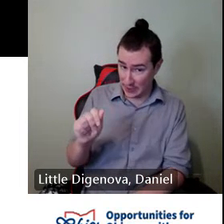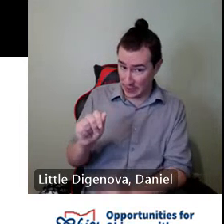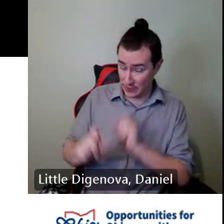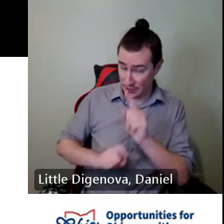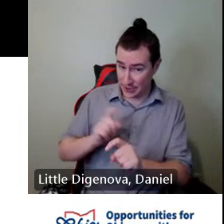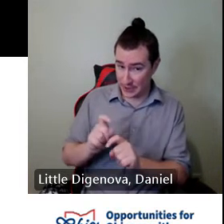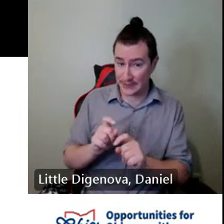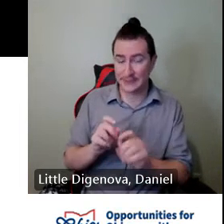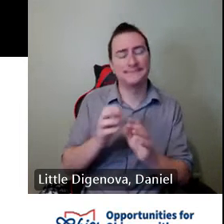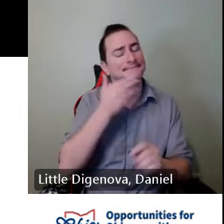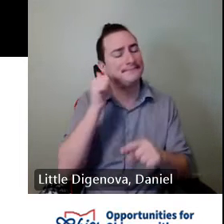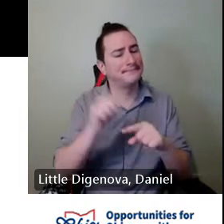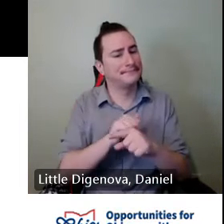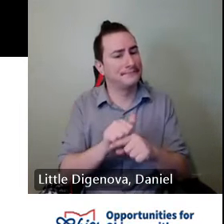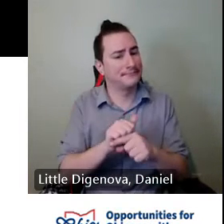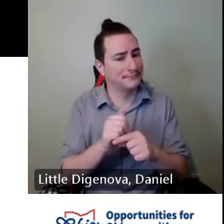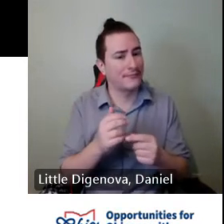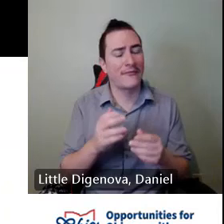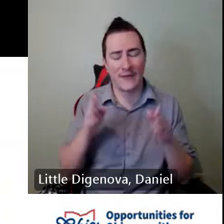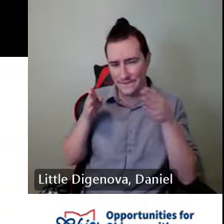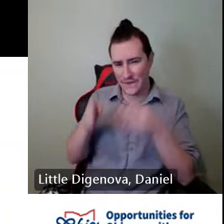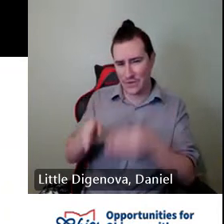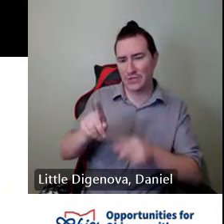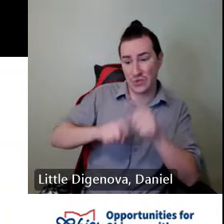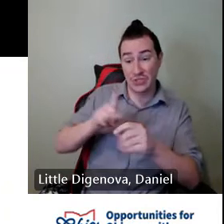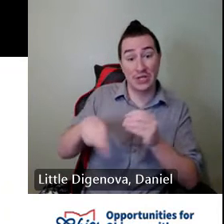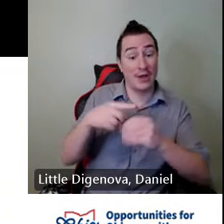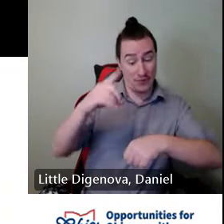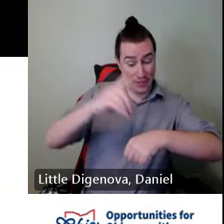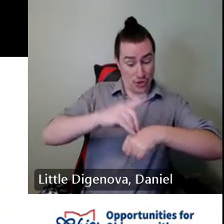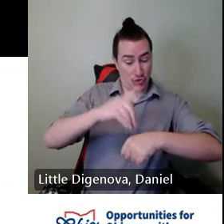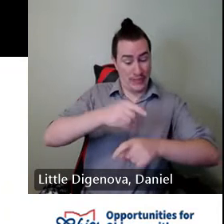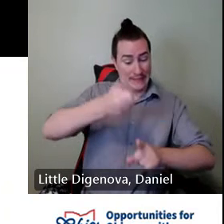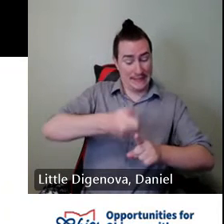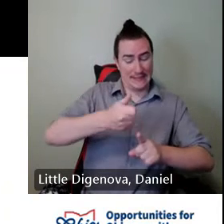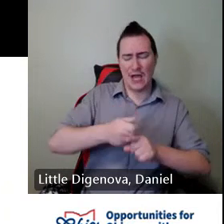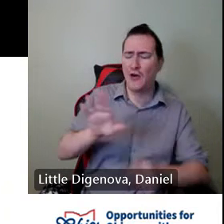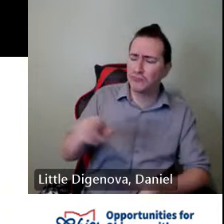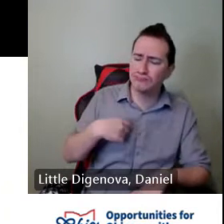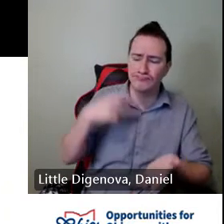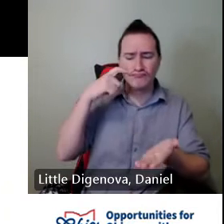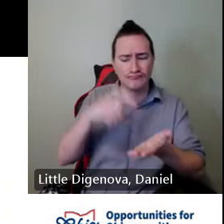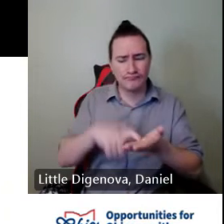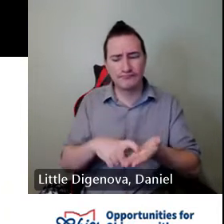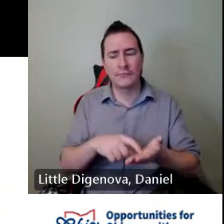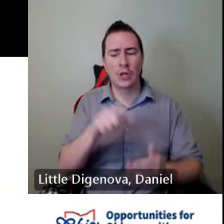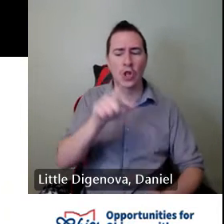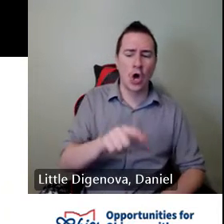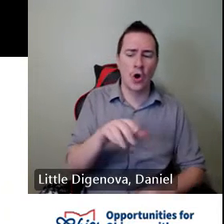to focus your questions on those job duties and where you're seeing the low performance. Rely on that objective information